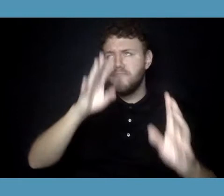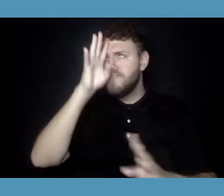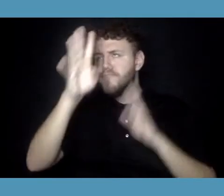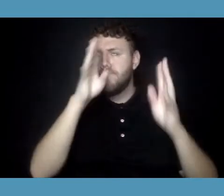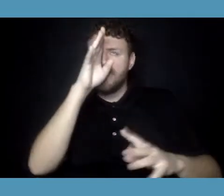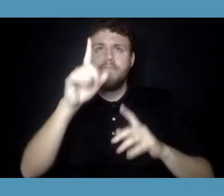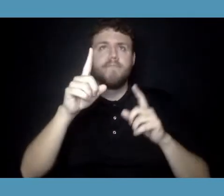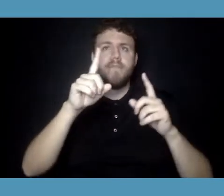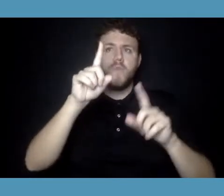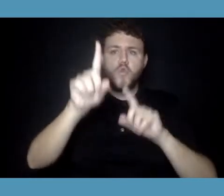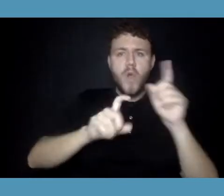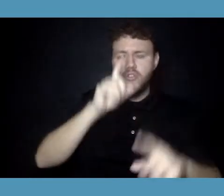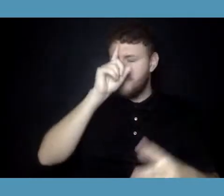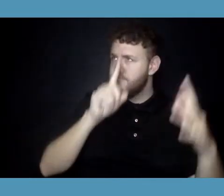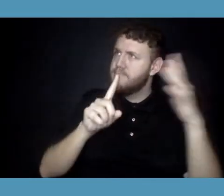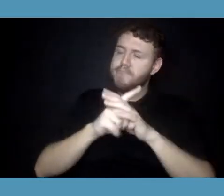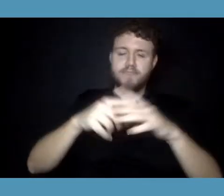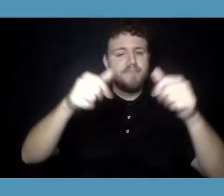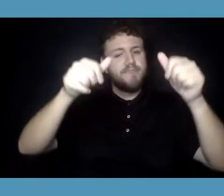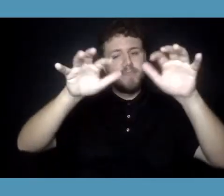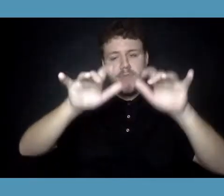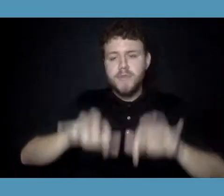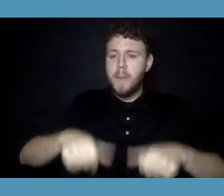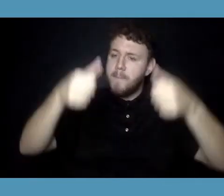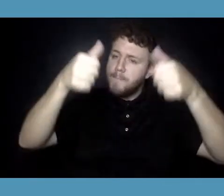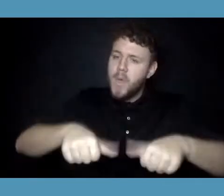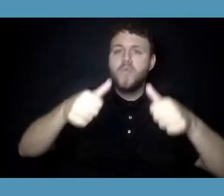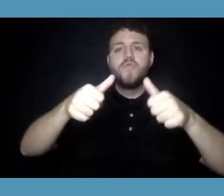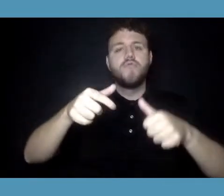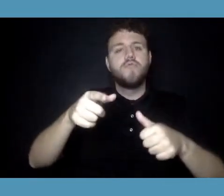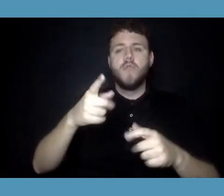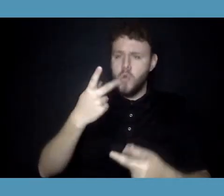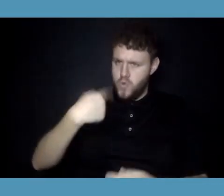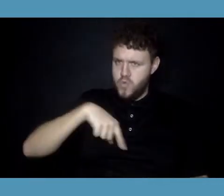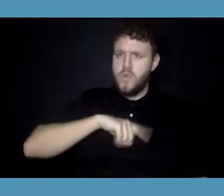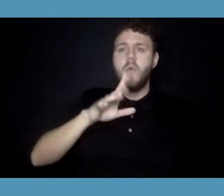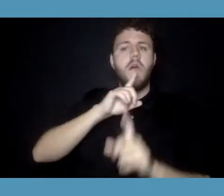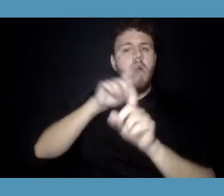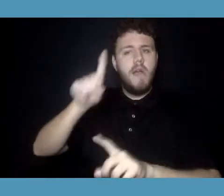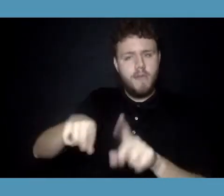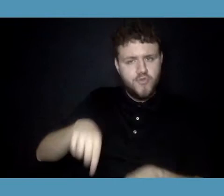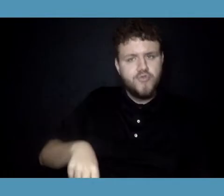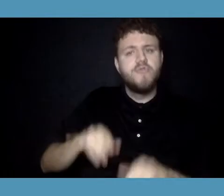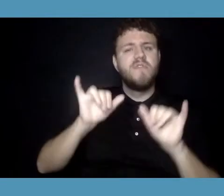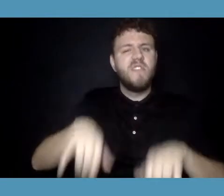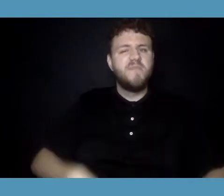and connecting with your fellow museum practitioners on the Museum Learning Hub website which you